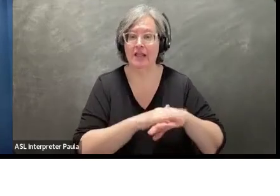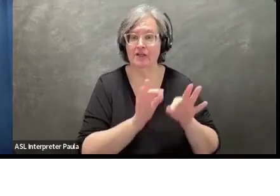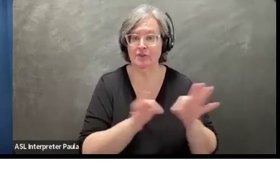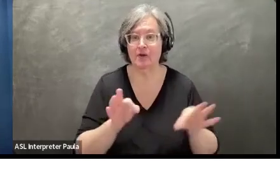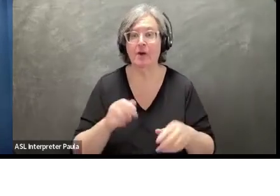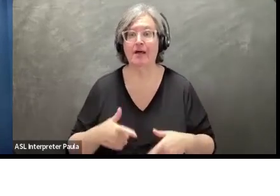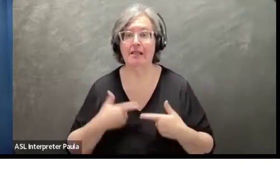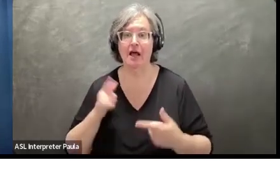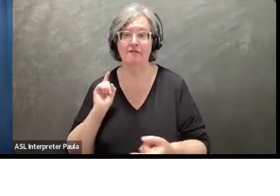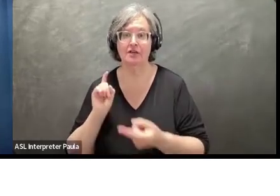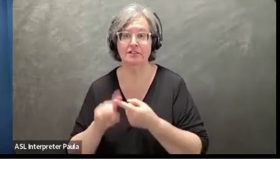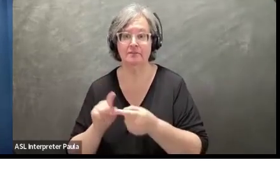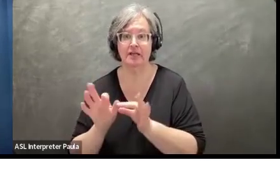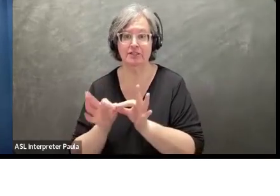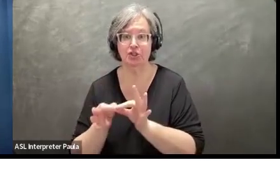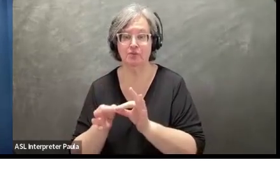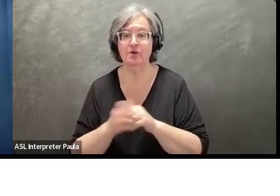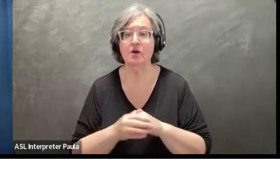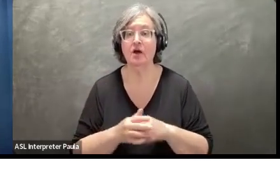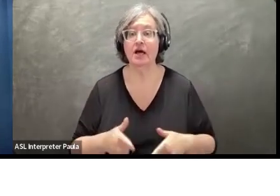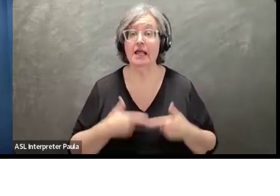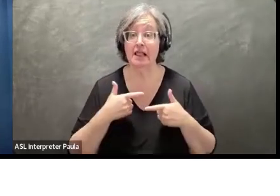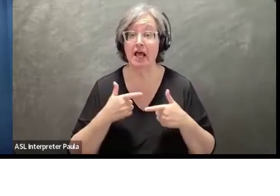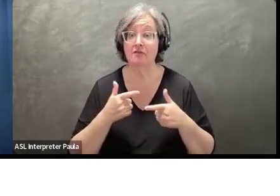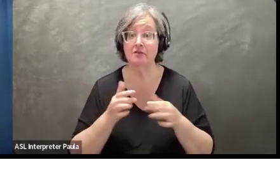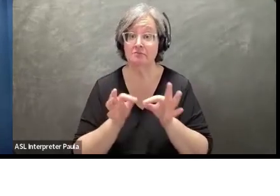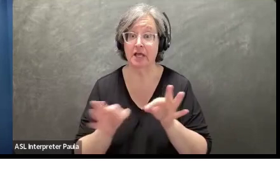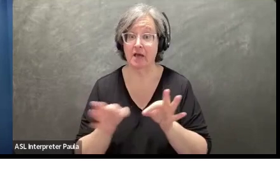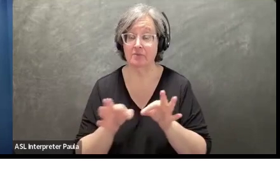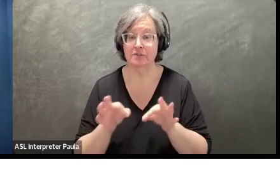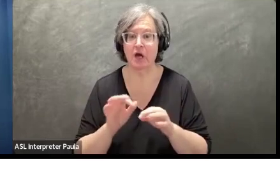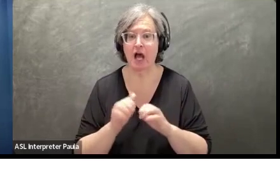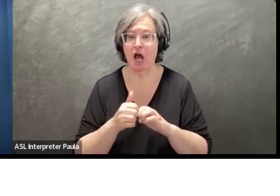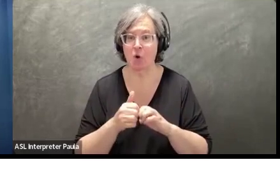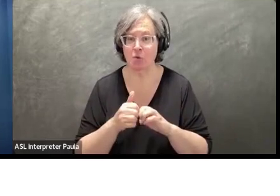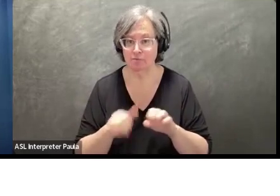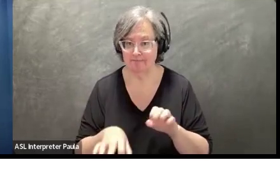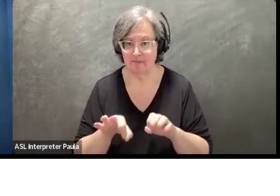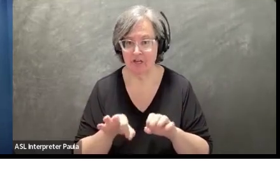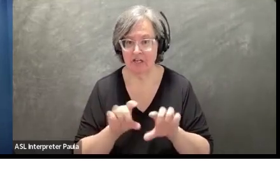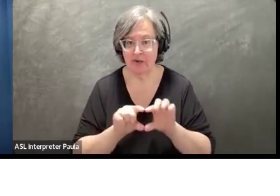Spanish. Live captions can be accessed by clicking the CC